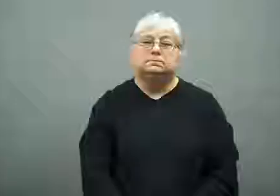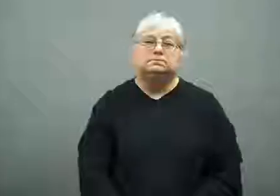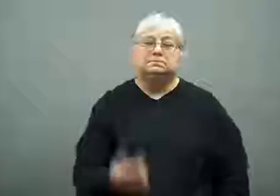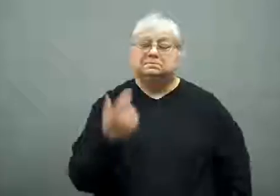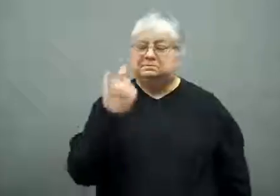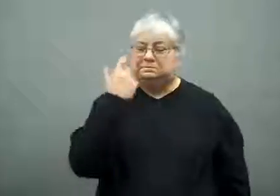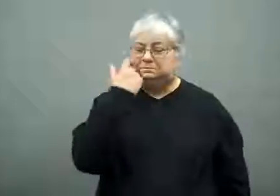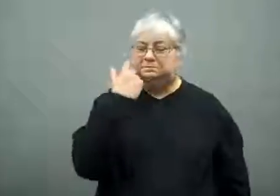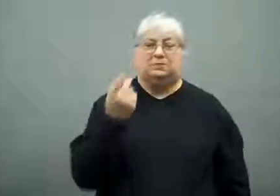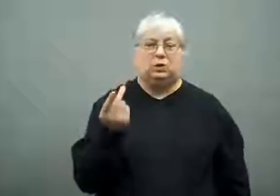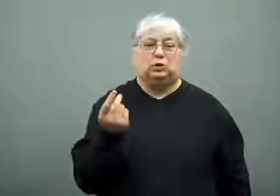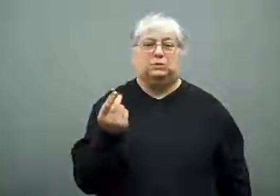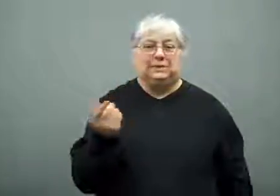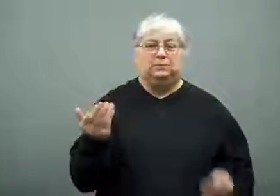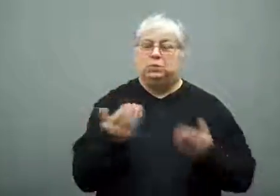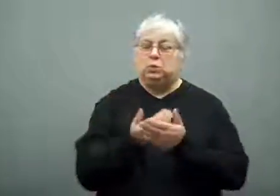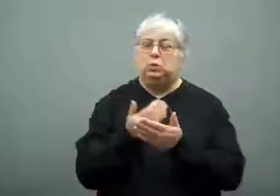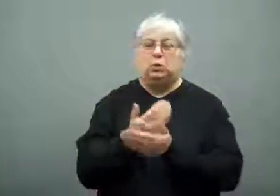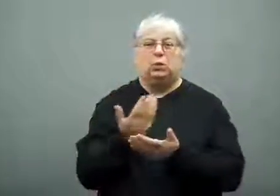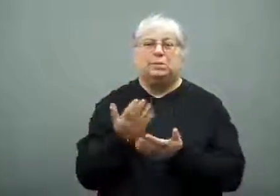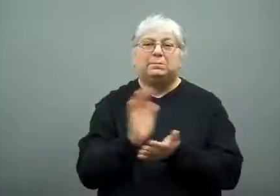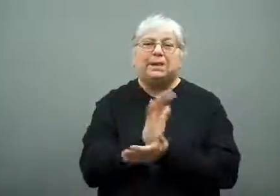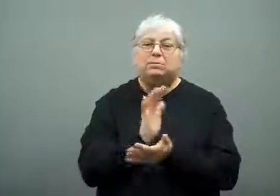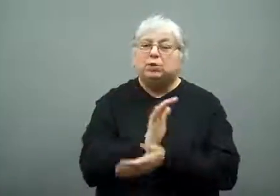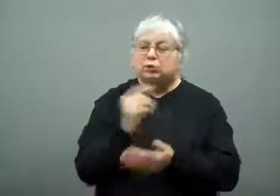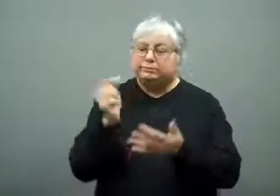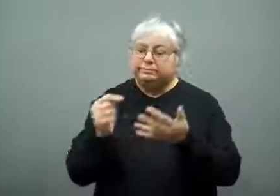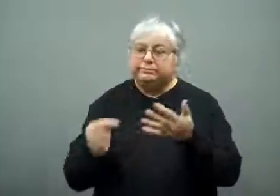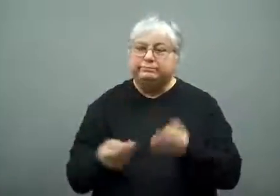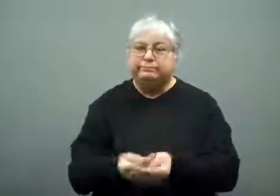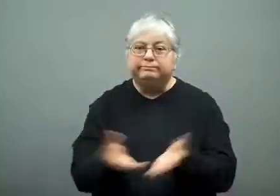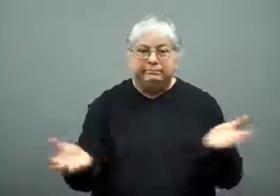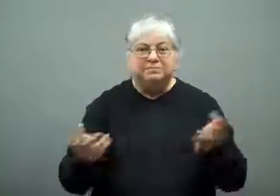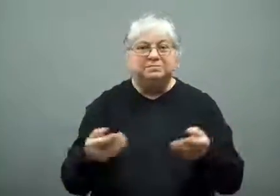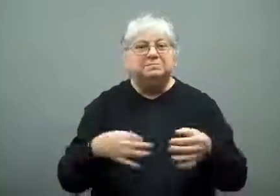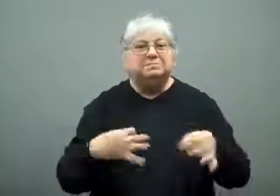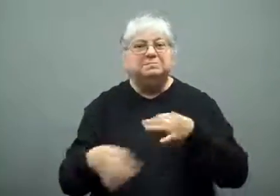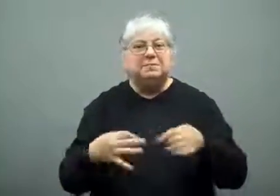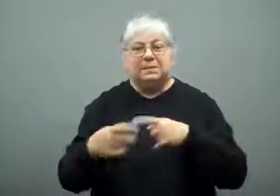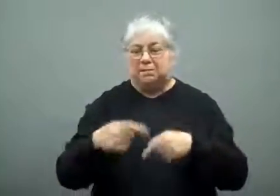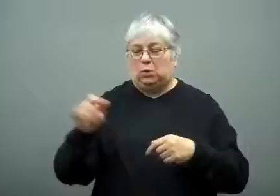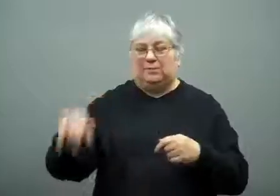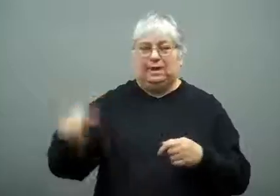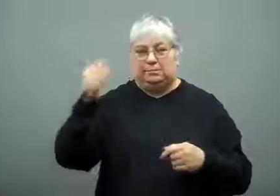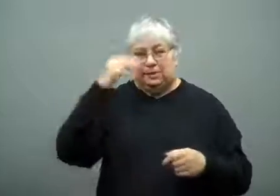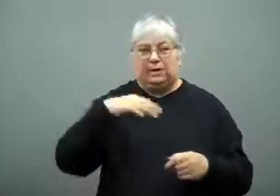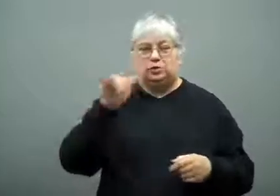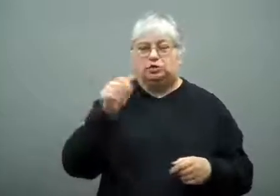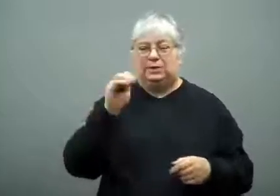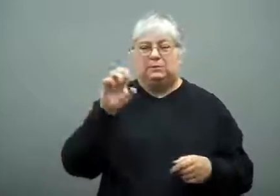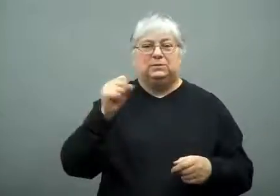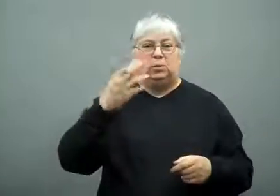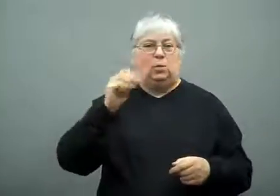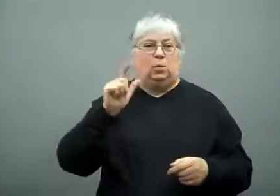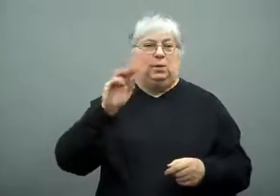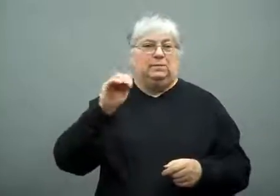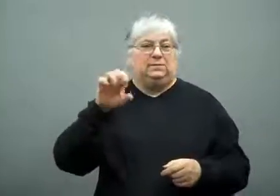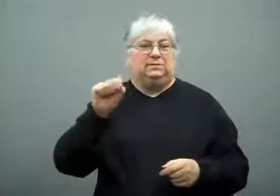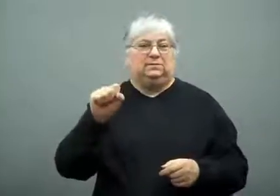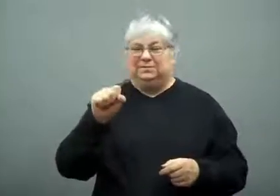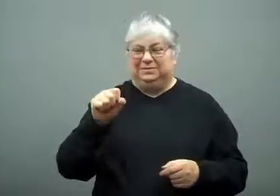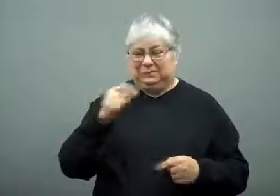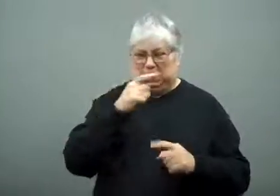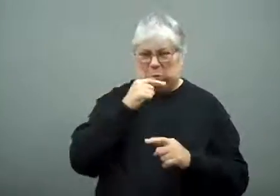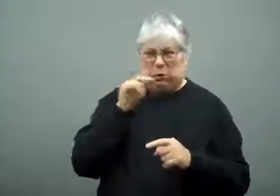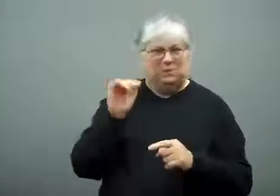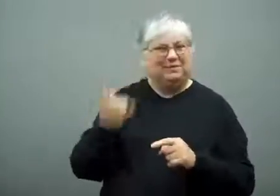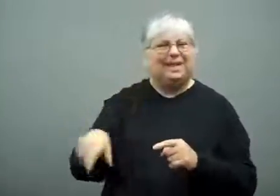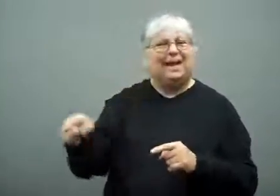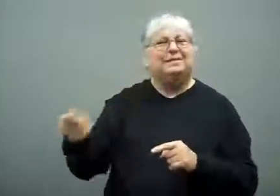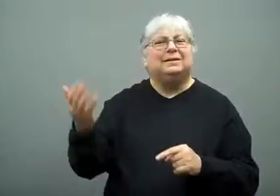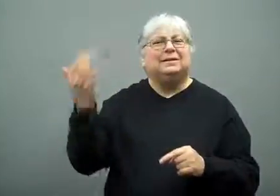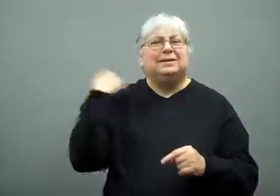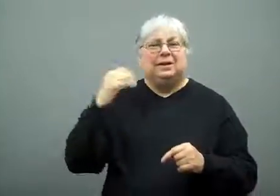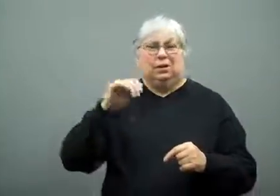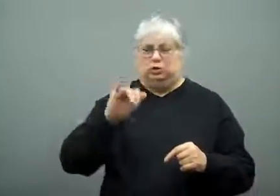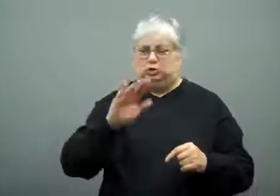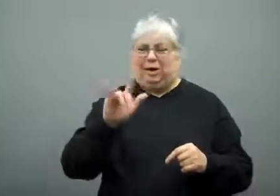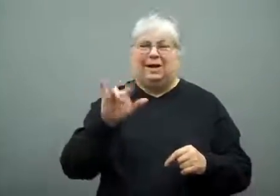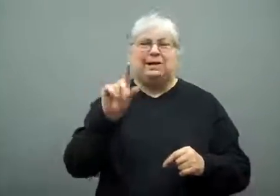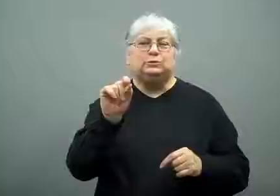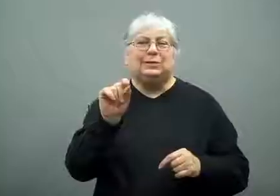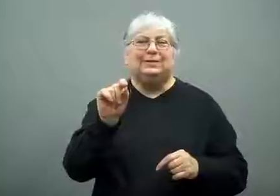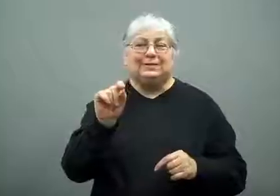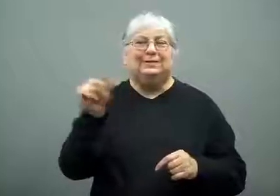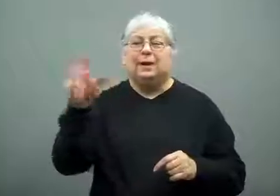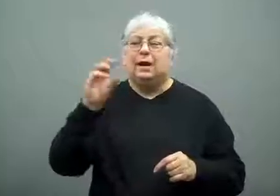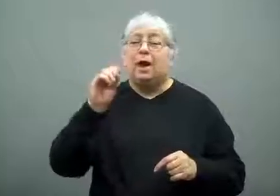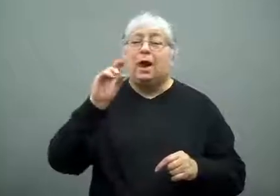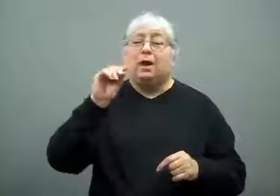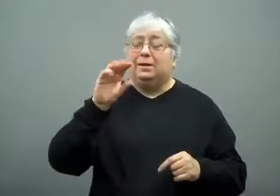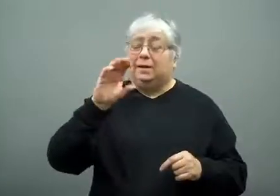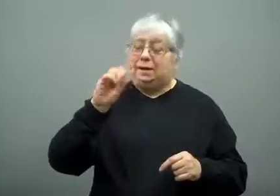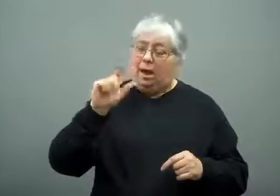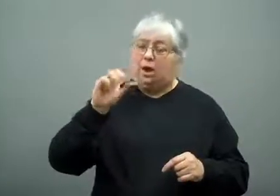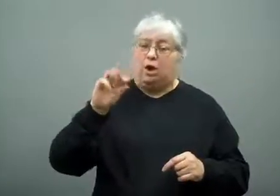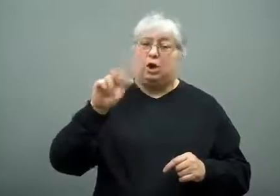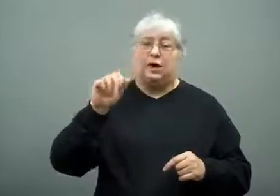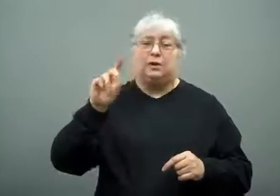Some new papers on James Holmes were released on Thursday.